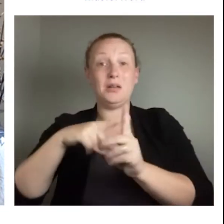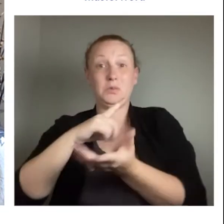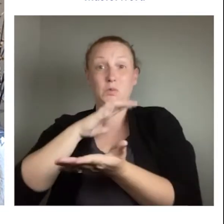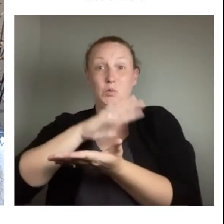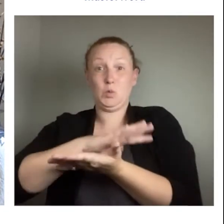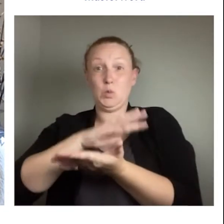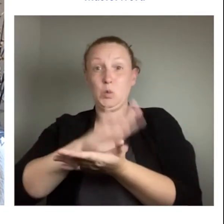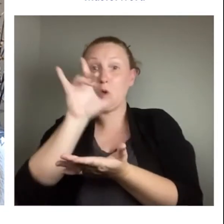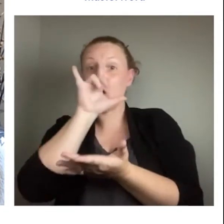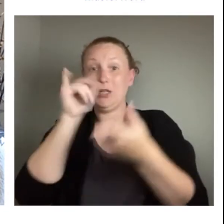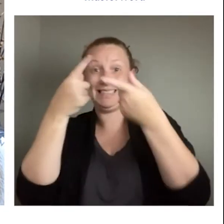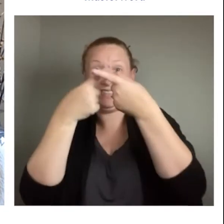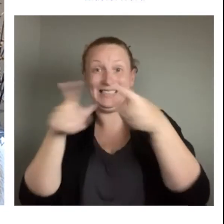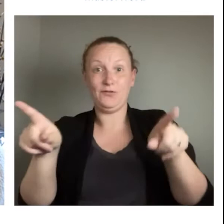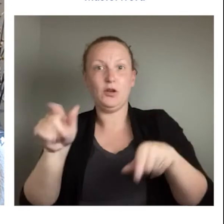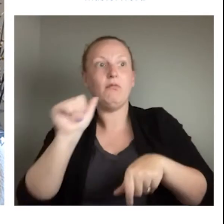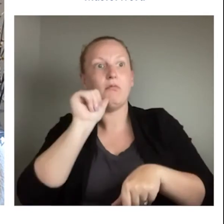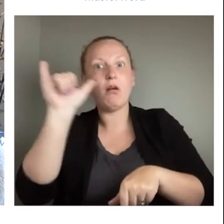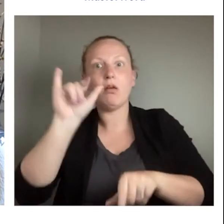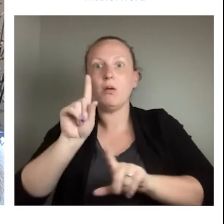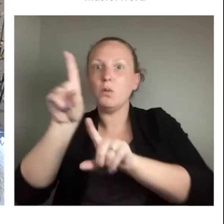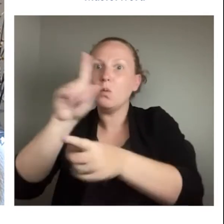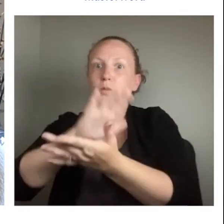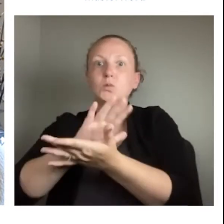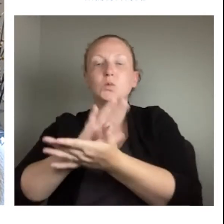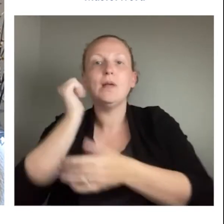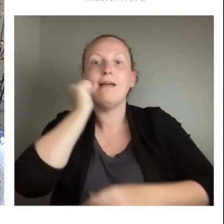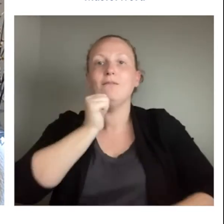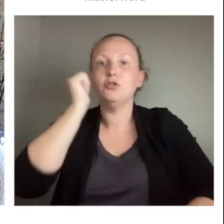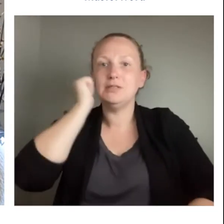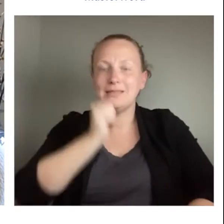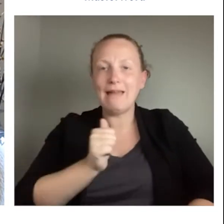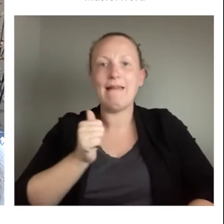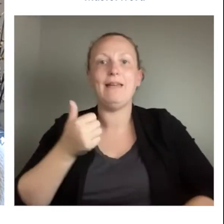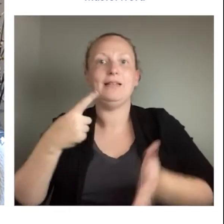is going to be ah overwhelming. So we as educators and as a bilingual